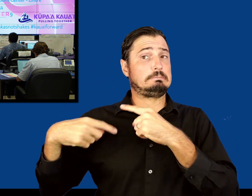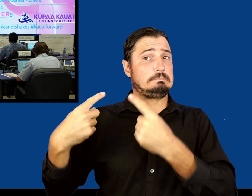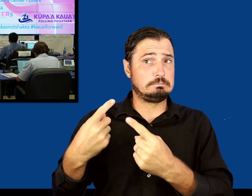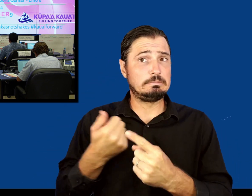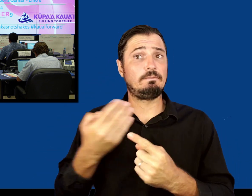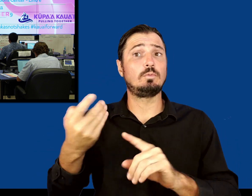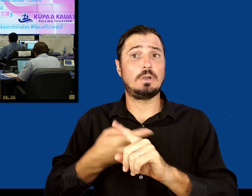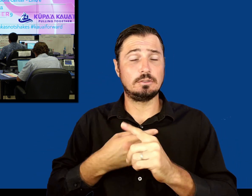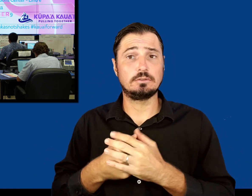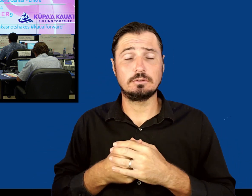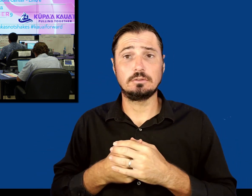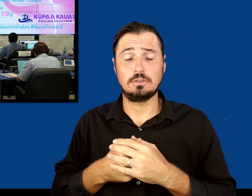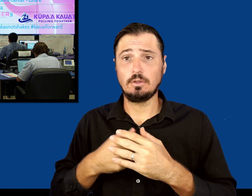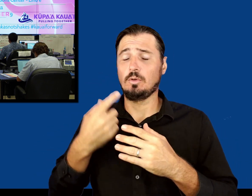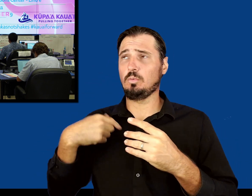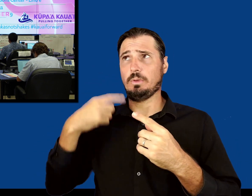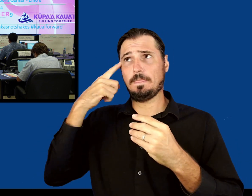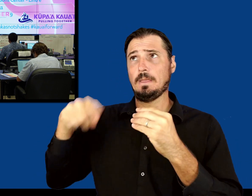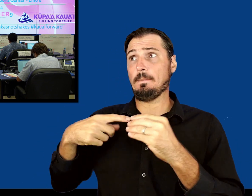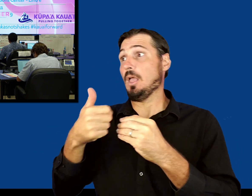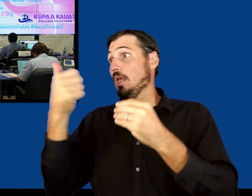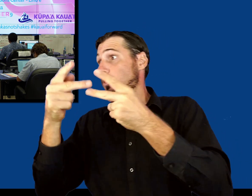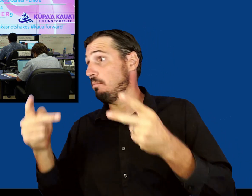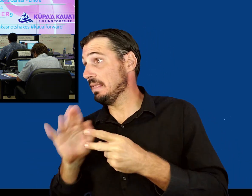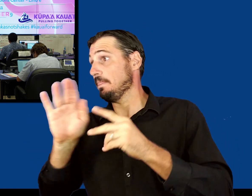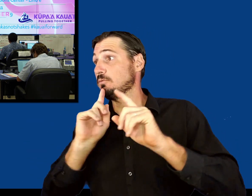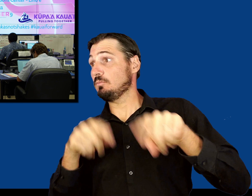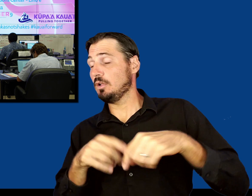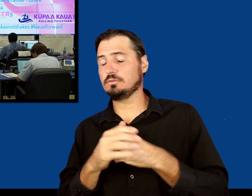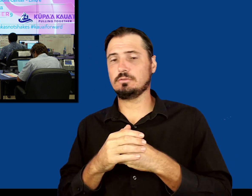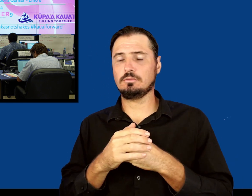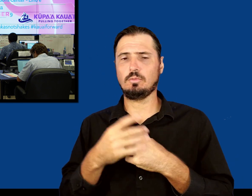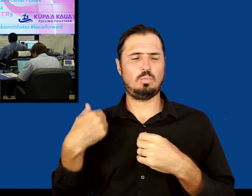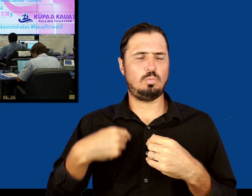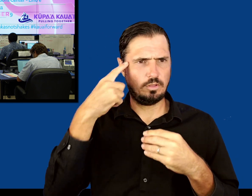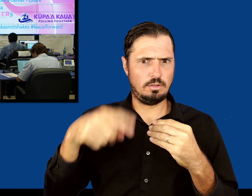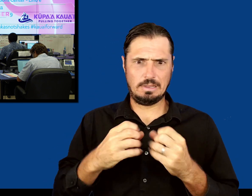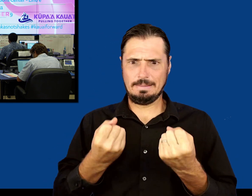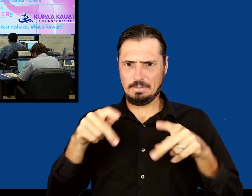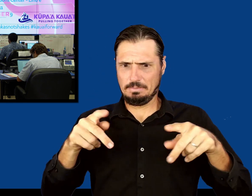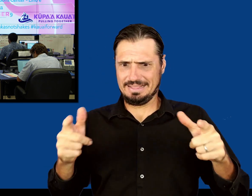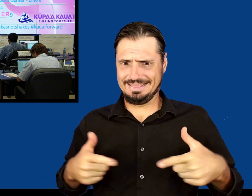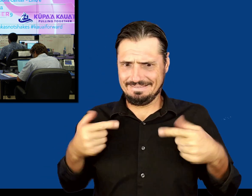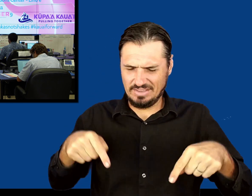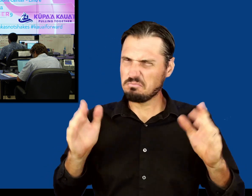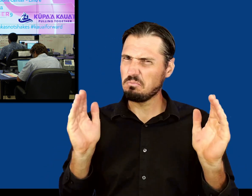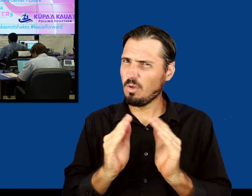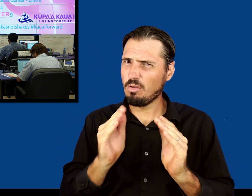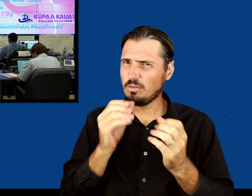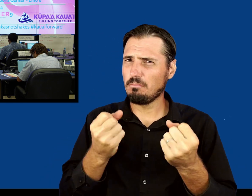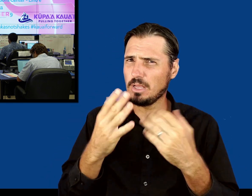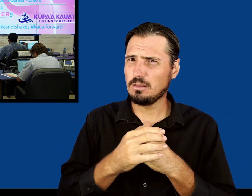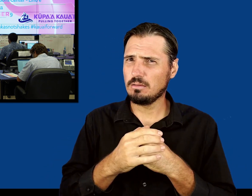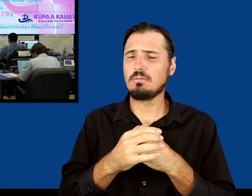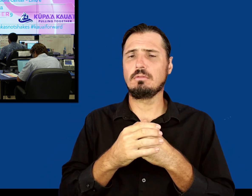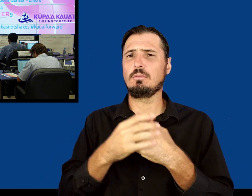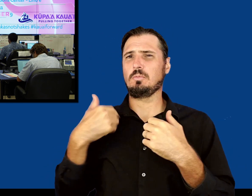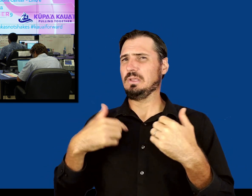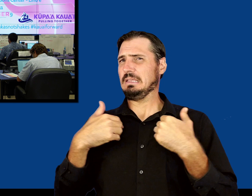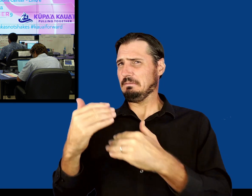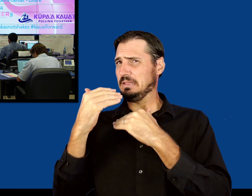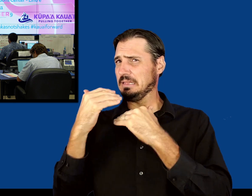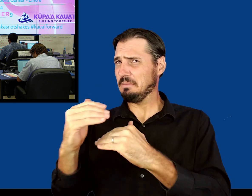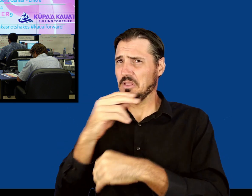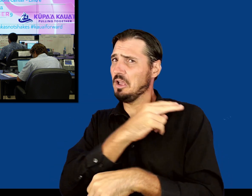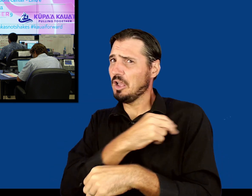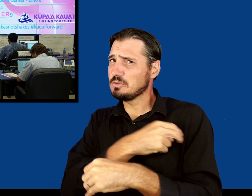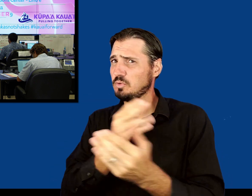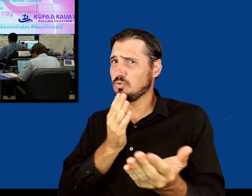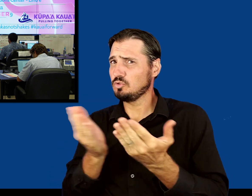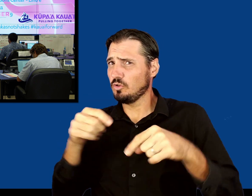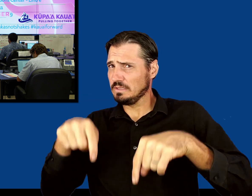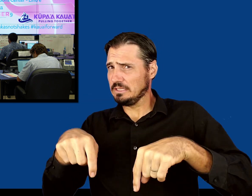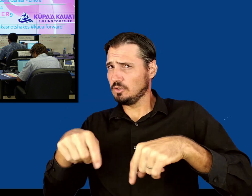and their results, our island’s small population, and on our knowledge of our public health and health care resources here on Kauai. We do have limited public health and hospital capacity, and